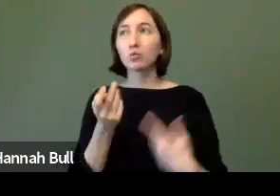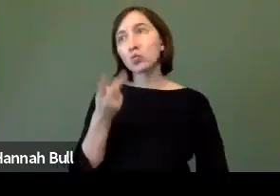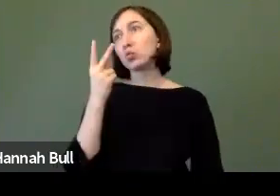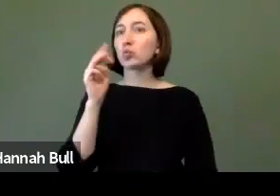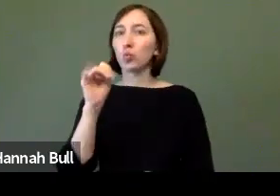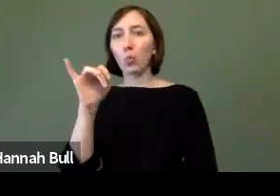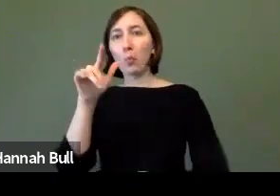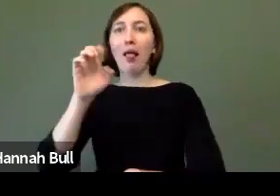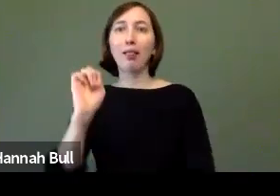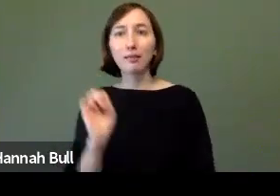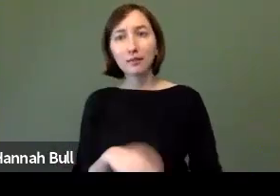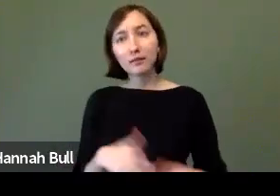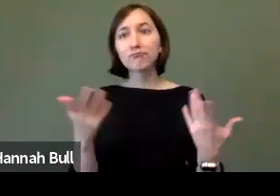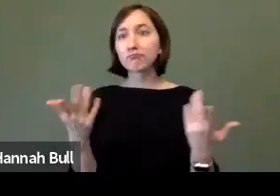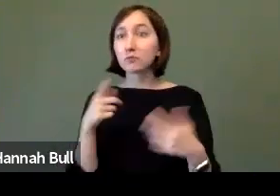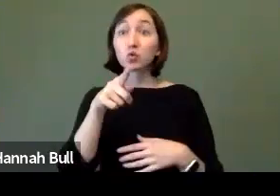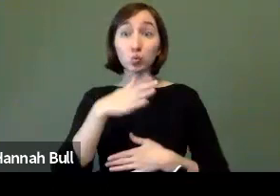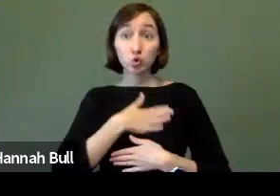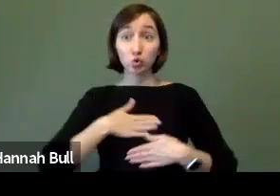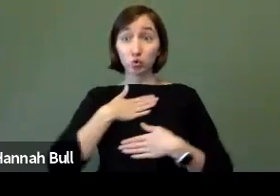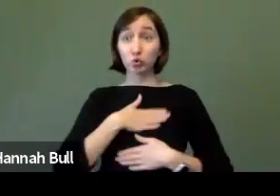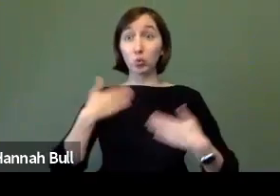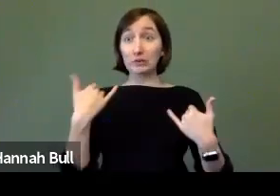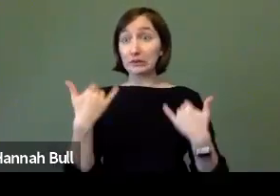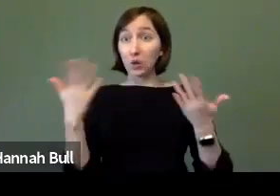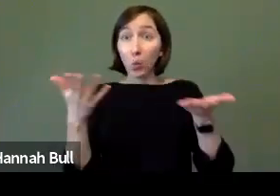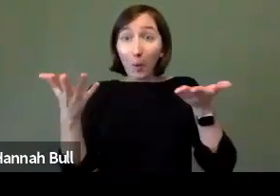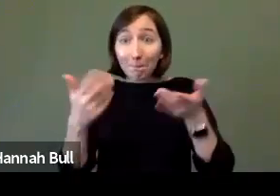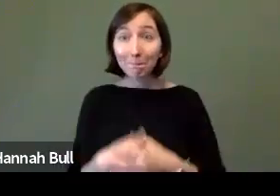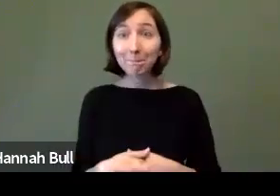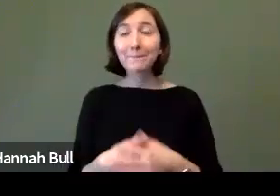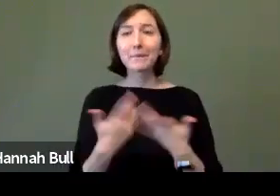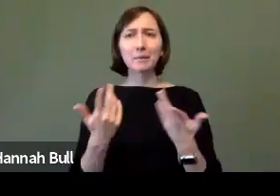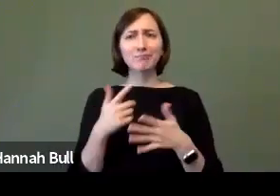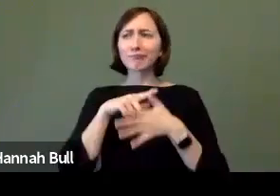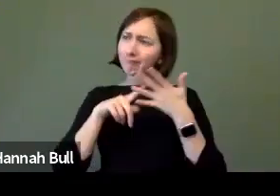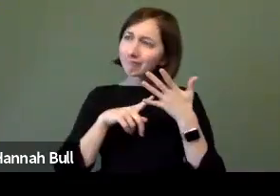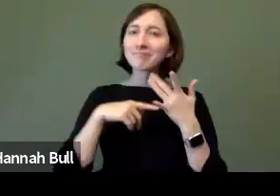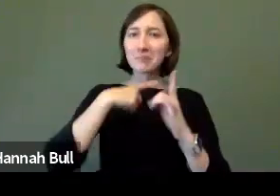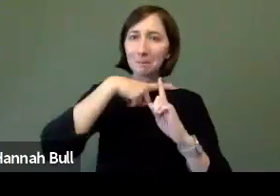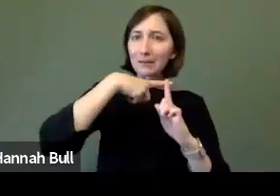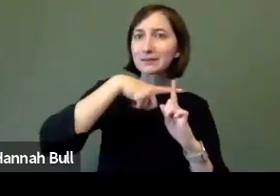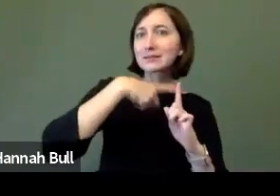What did you do that you enjoyed today? There's always things we like and are proud of.